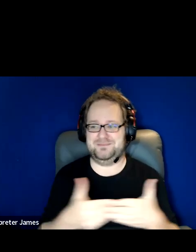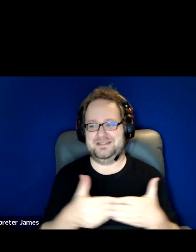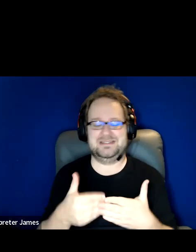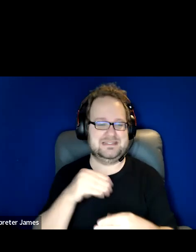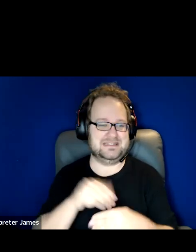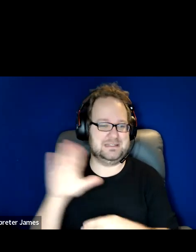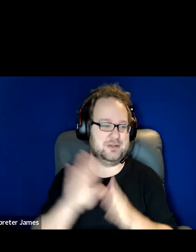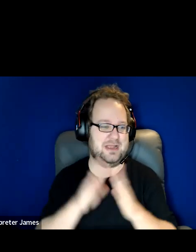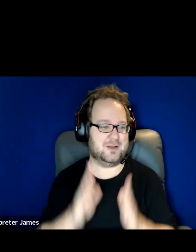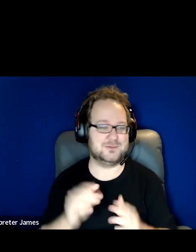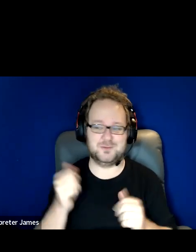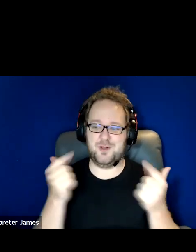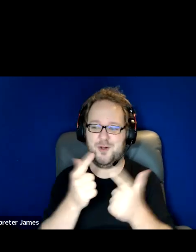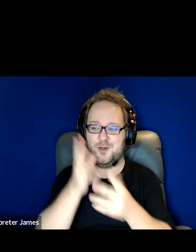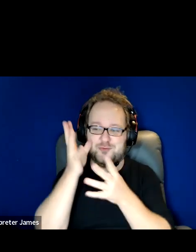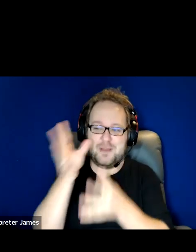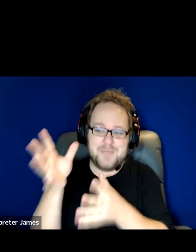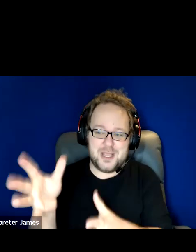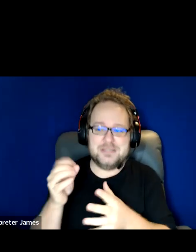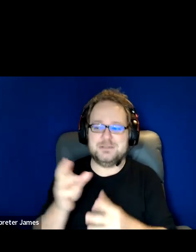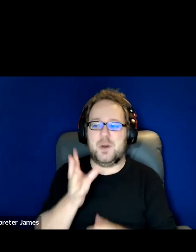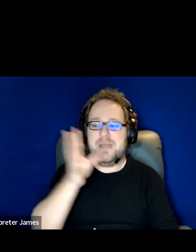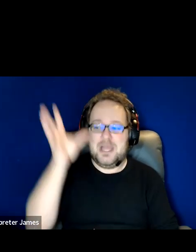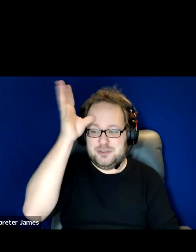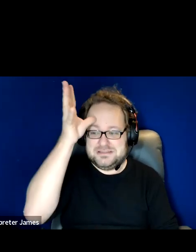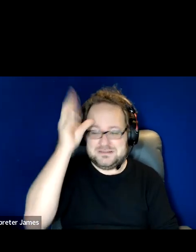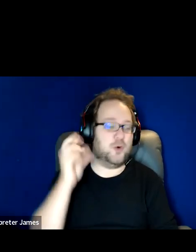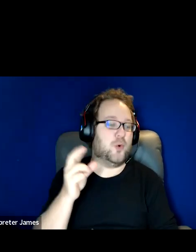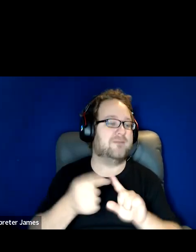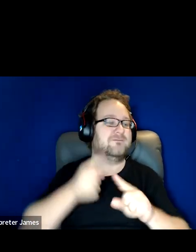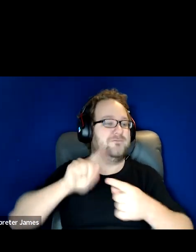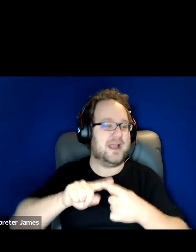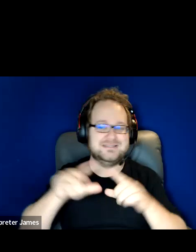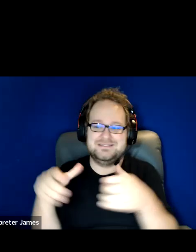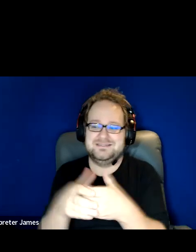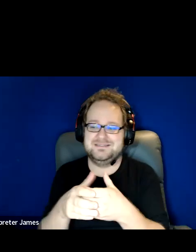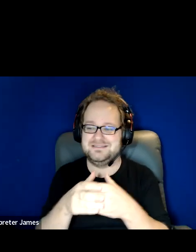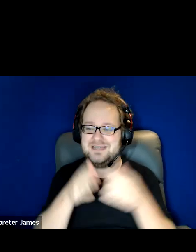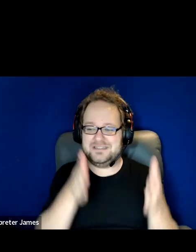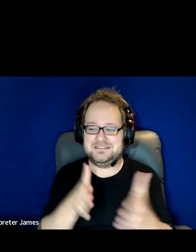We're all grandparents or parents or friends of individuals with babies.